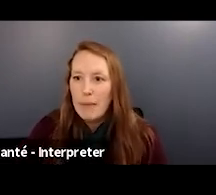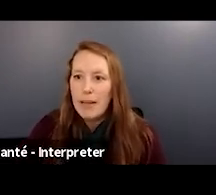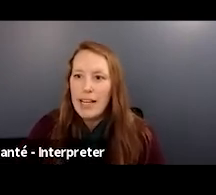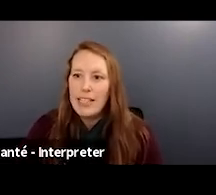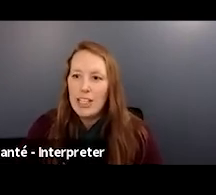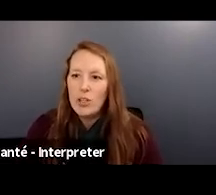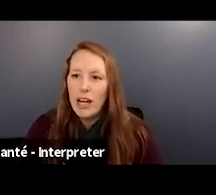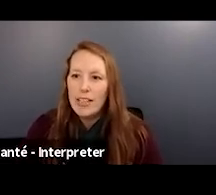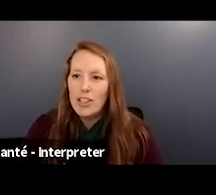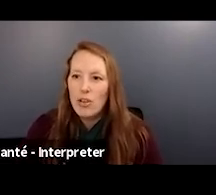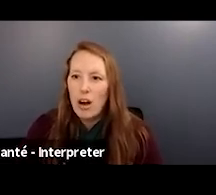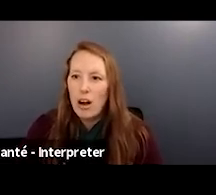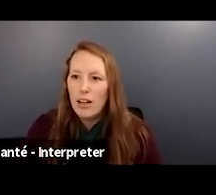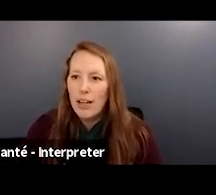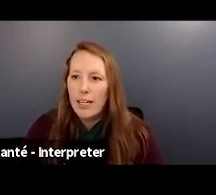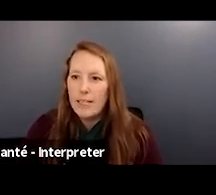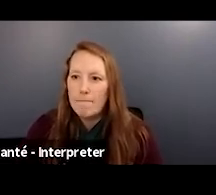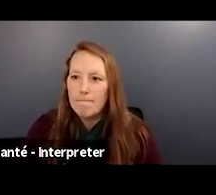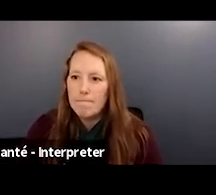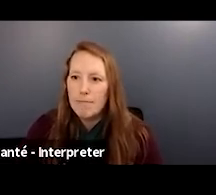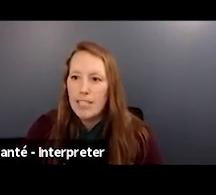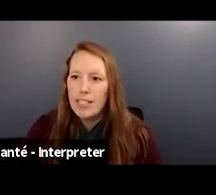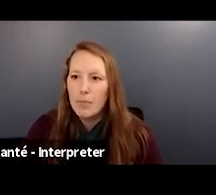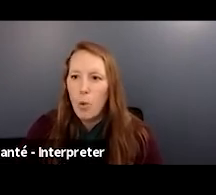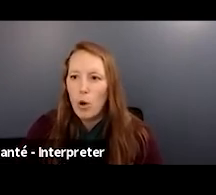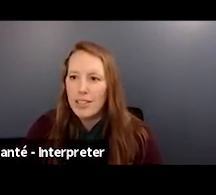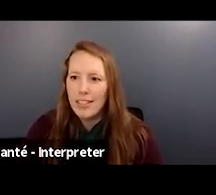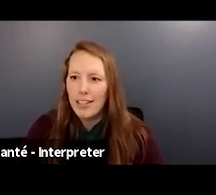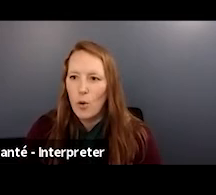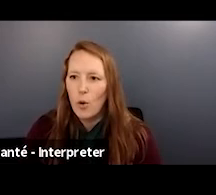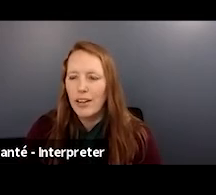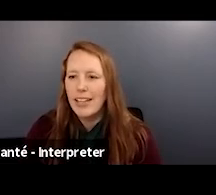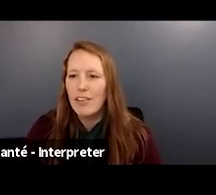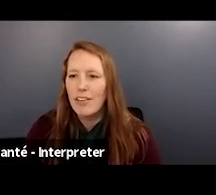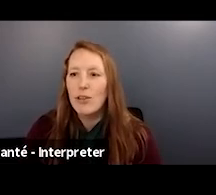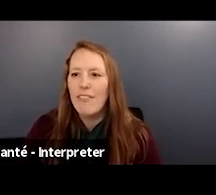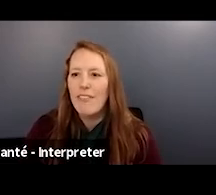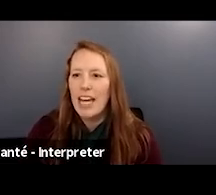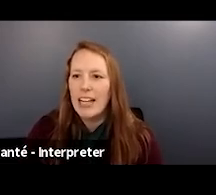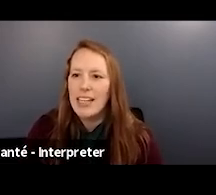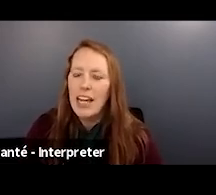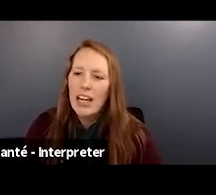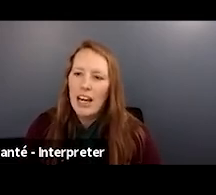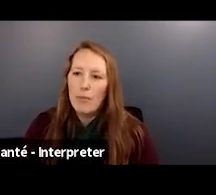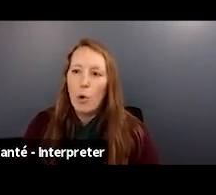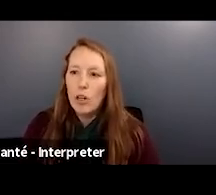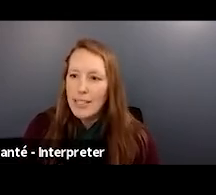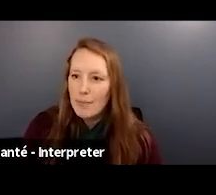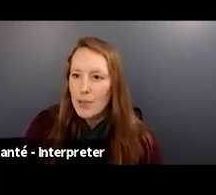because Utah is a strong support or they really emphasize oralism,